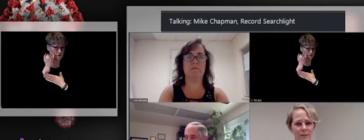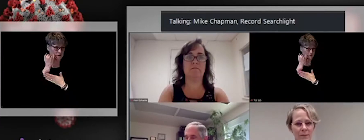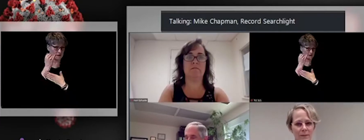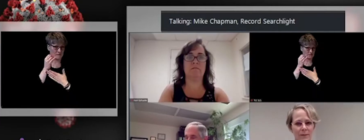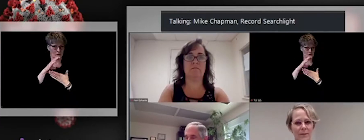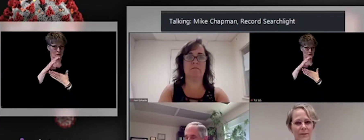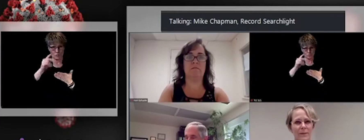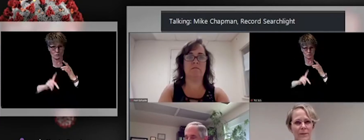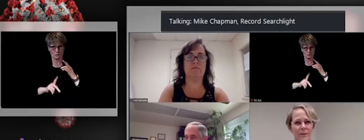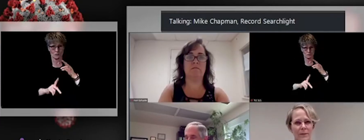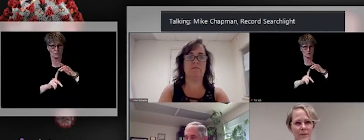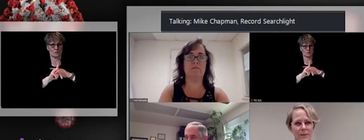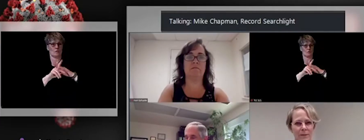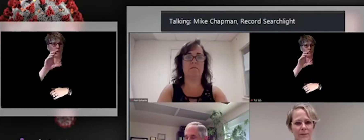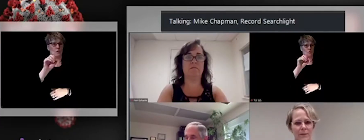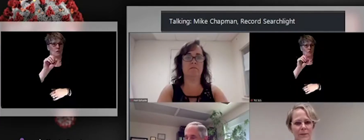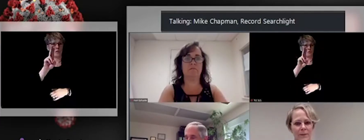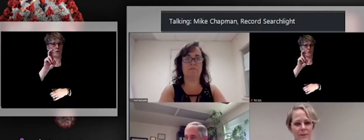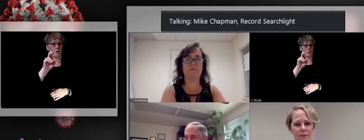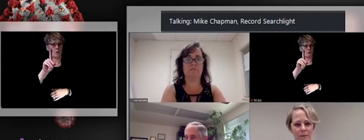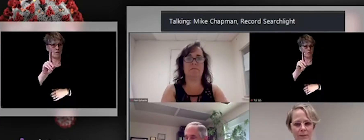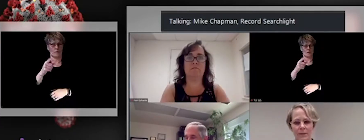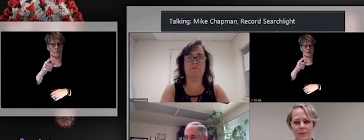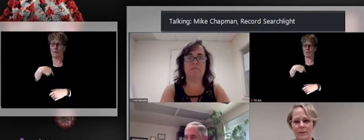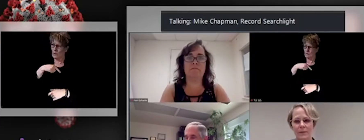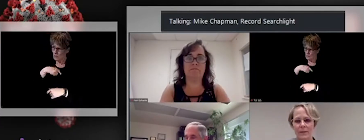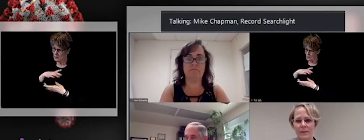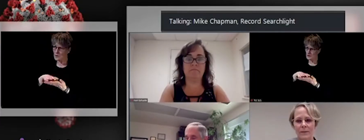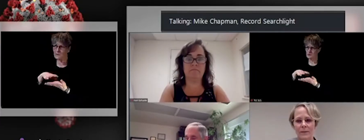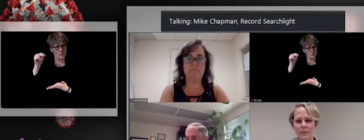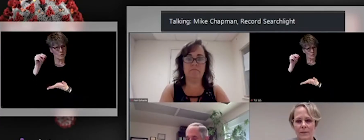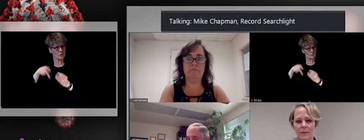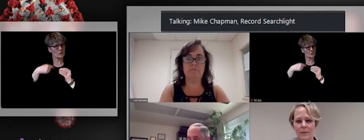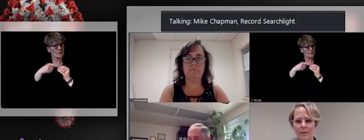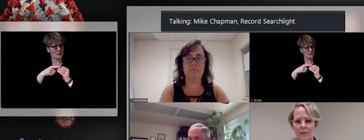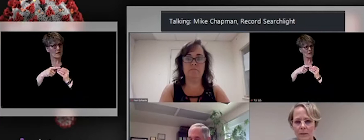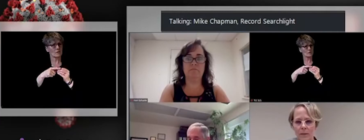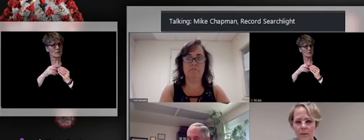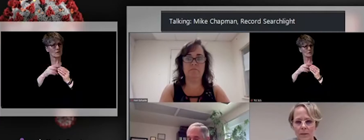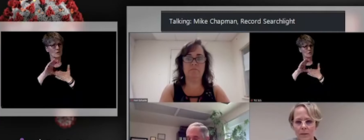in Anderson High School and Enterprise High School are you able to say other schools that